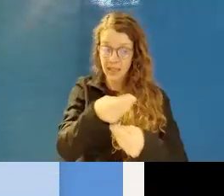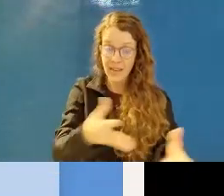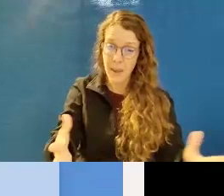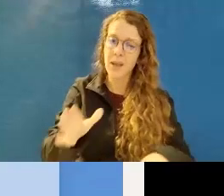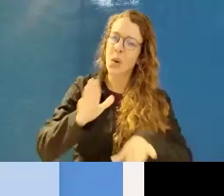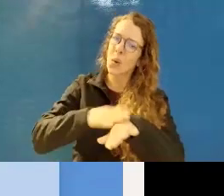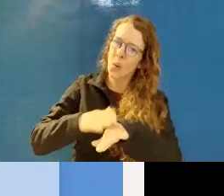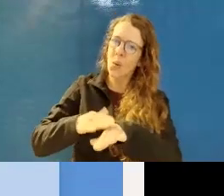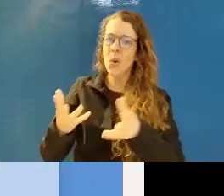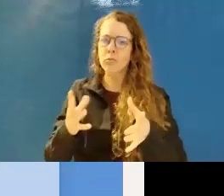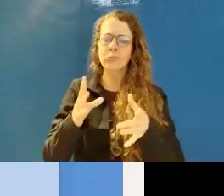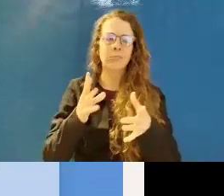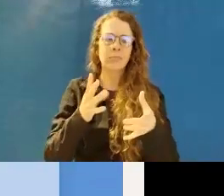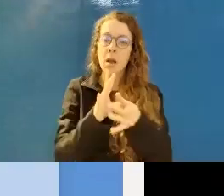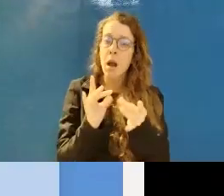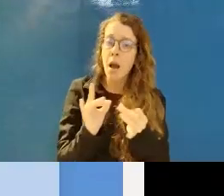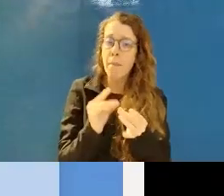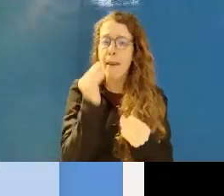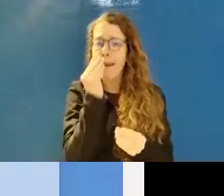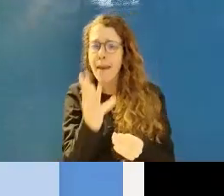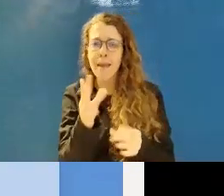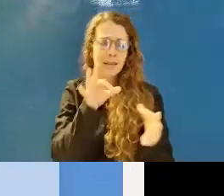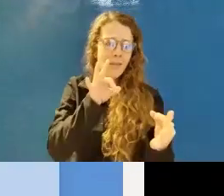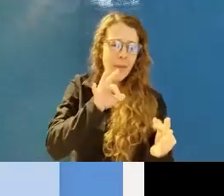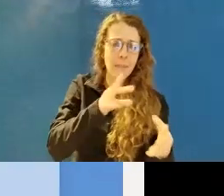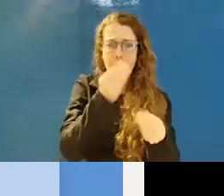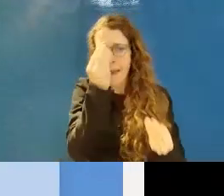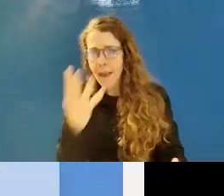those kind of comments that you make, about that test